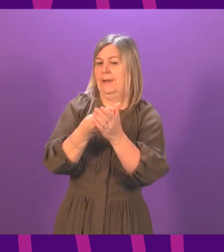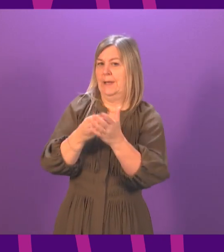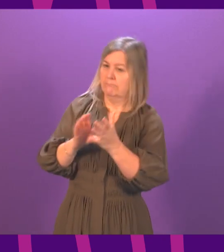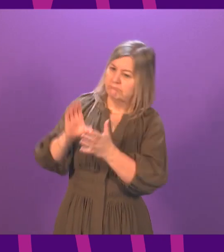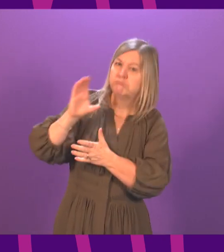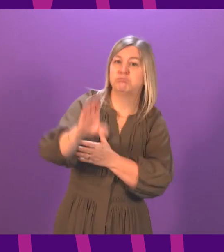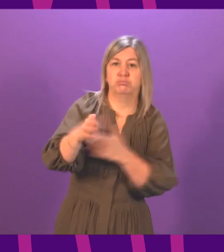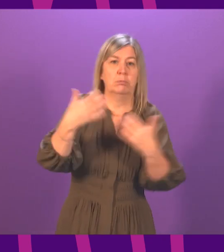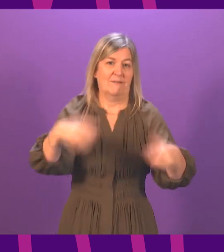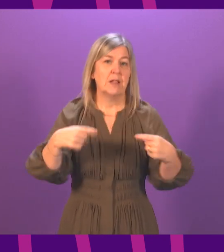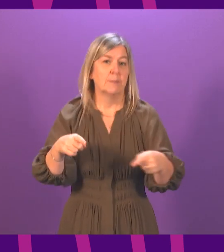support for businesses, depending on their rateable value, has recently been announced.